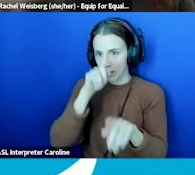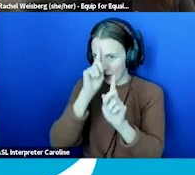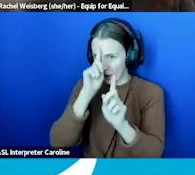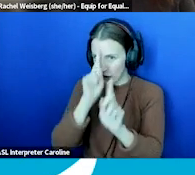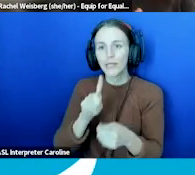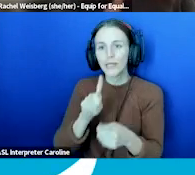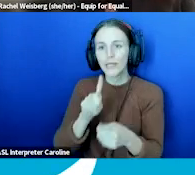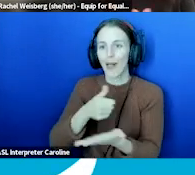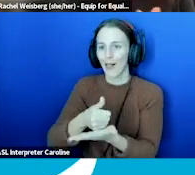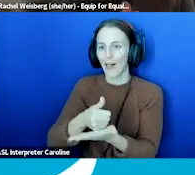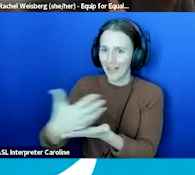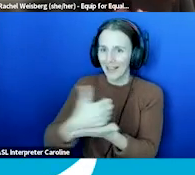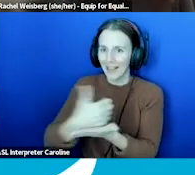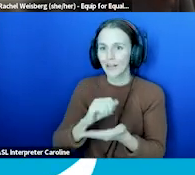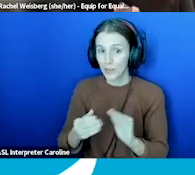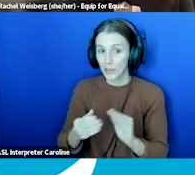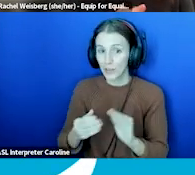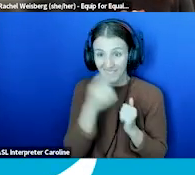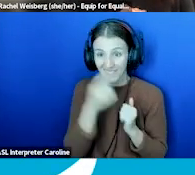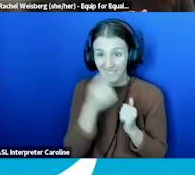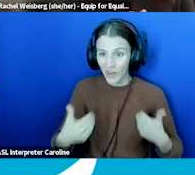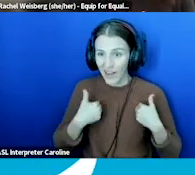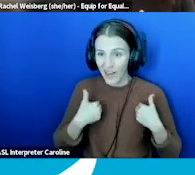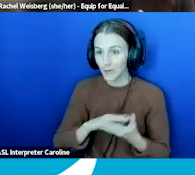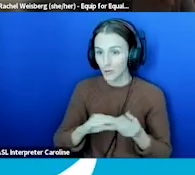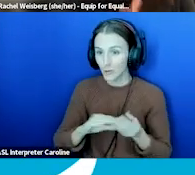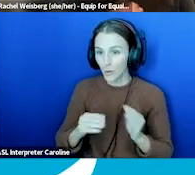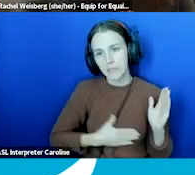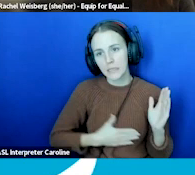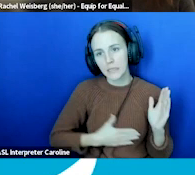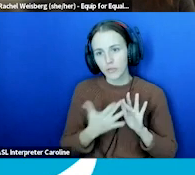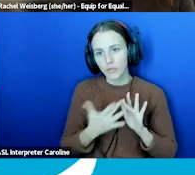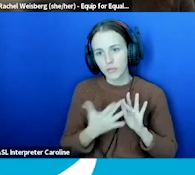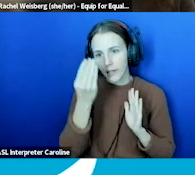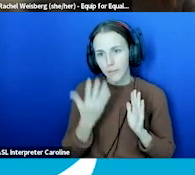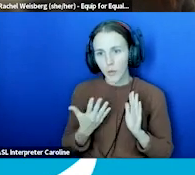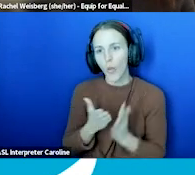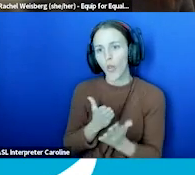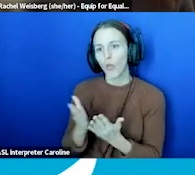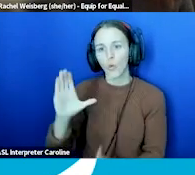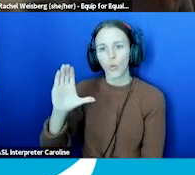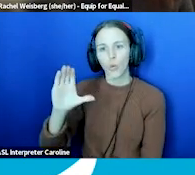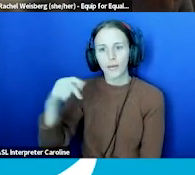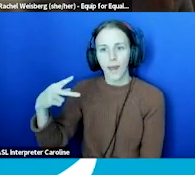COLLECTING STORIES SO THEY CAN USE IN THEIR ADVOCACY. I HAVE AGREED TO COLLECT SOME OF THOSE. IF YOU HAVE ONE,